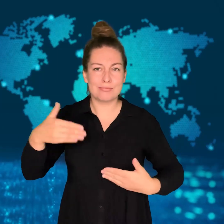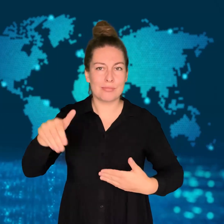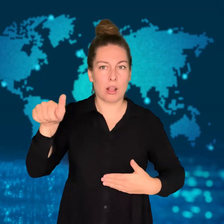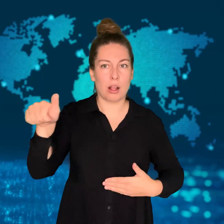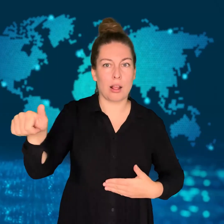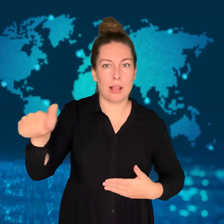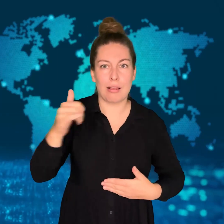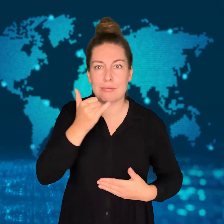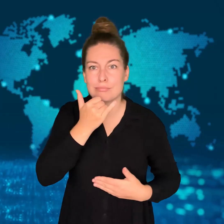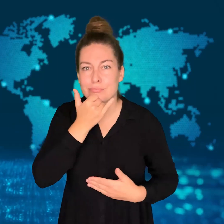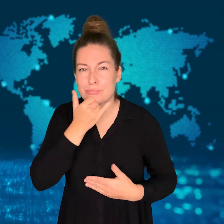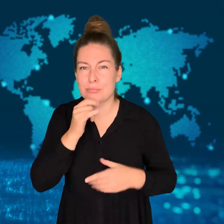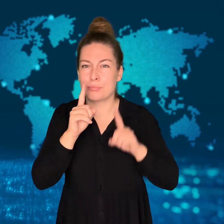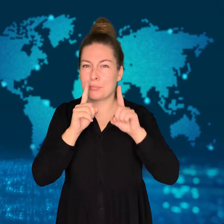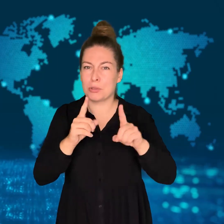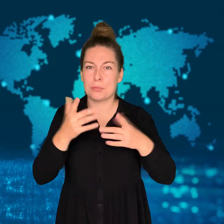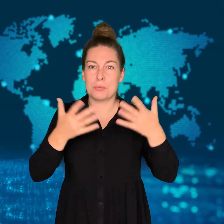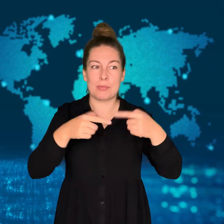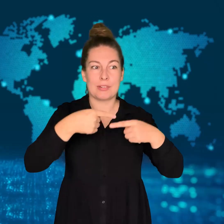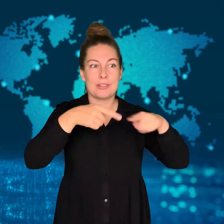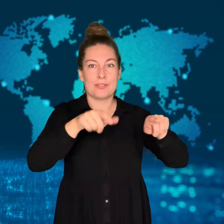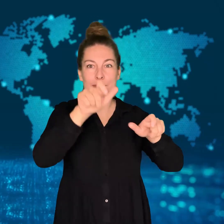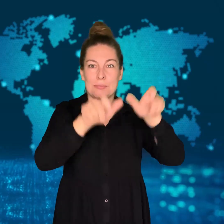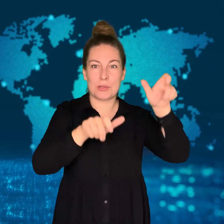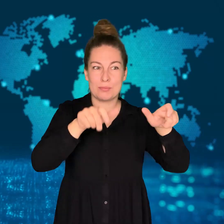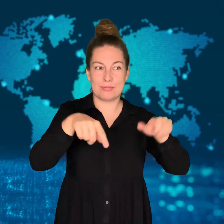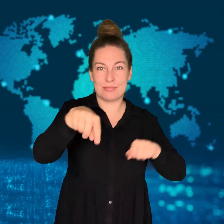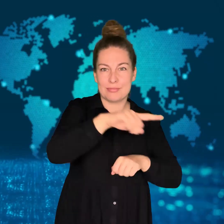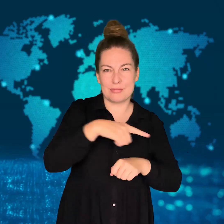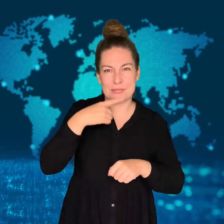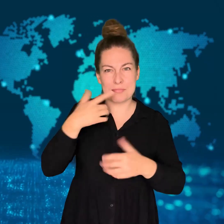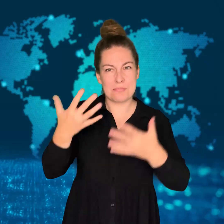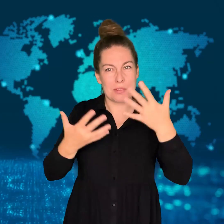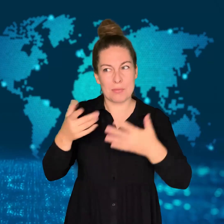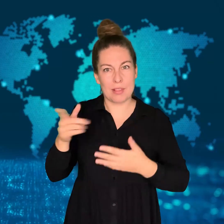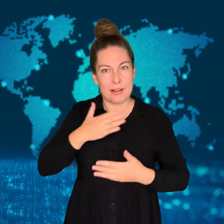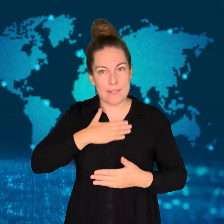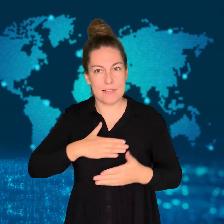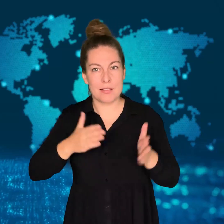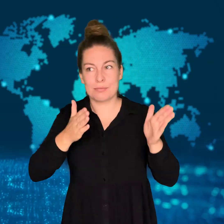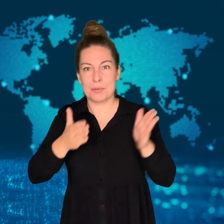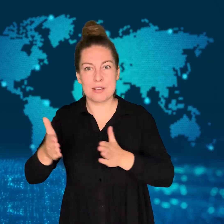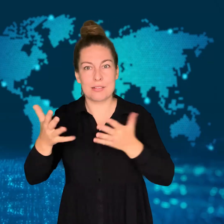a closed door, but some have accused him of keeping